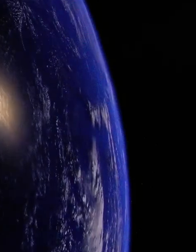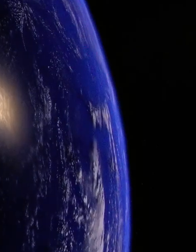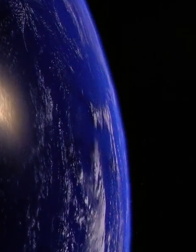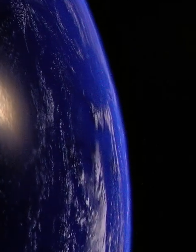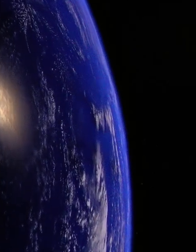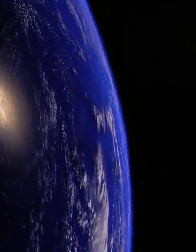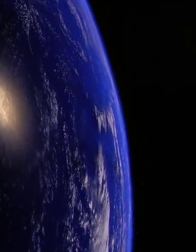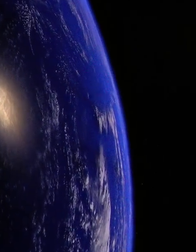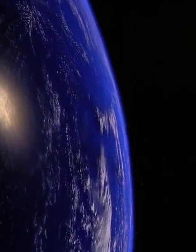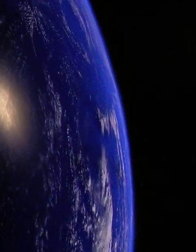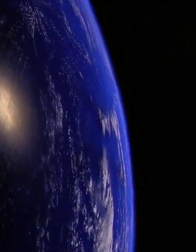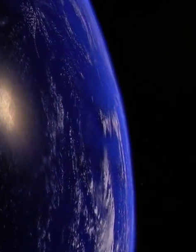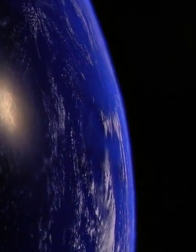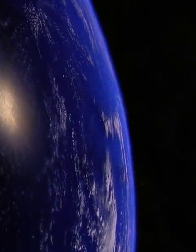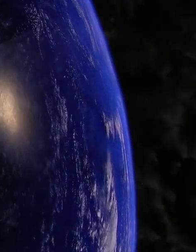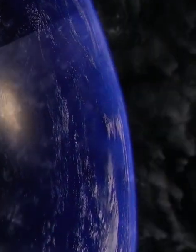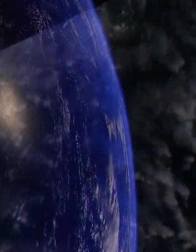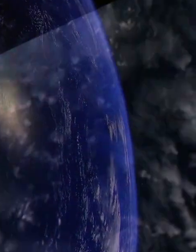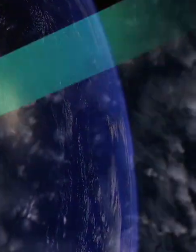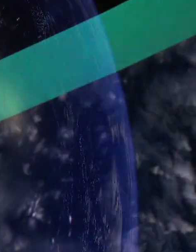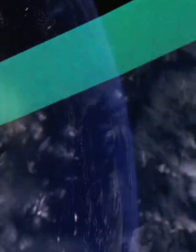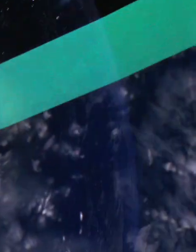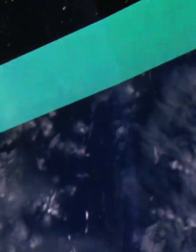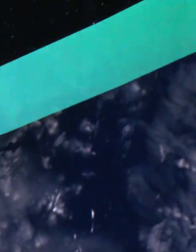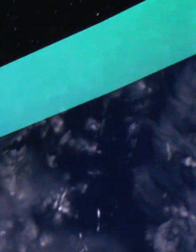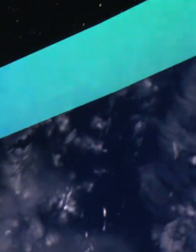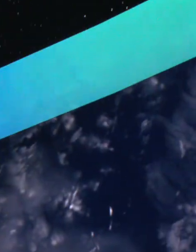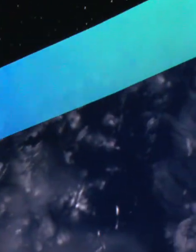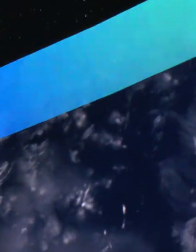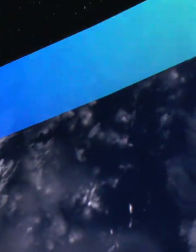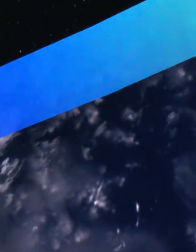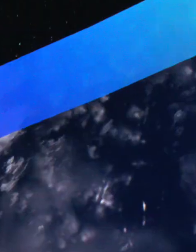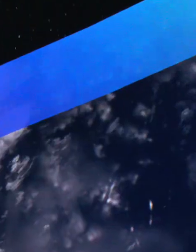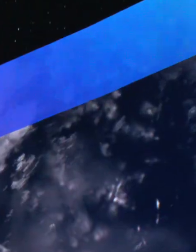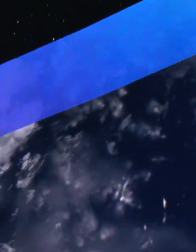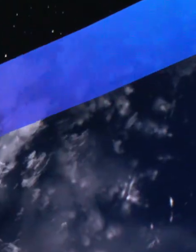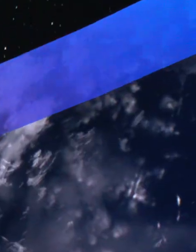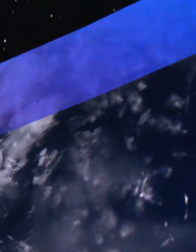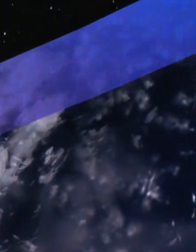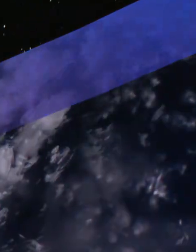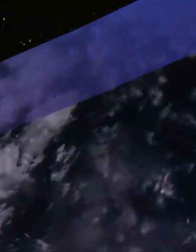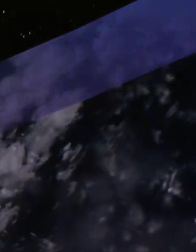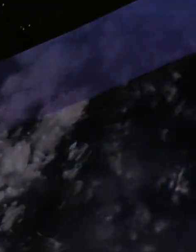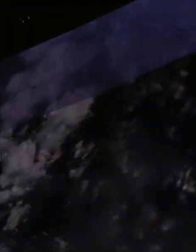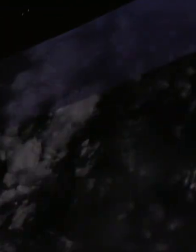It takes one idea and builds it into a universe of possibilities.